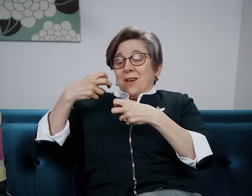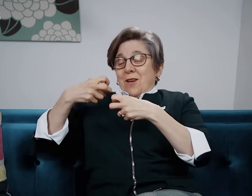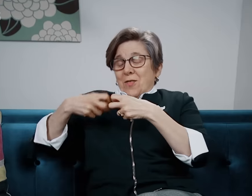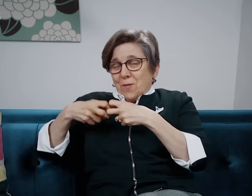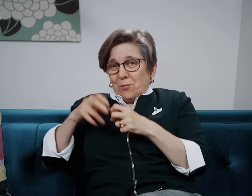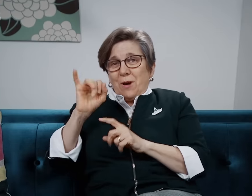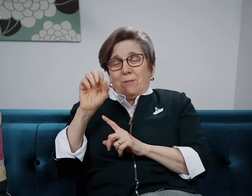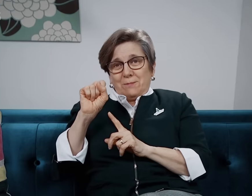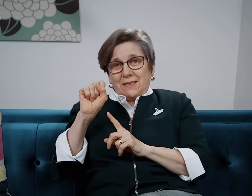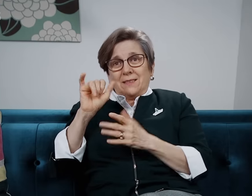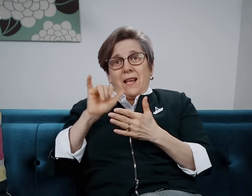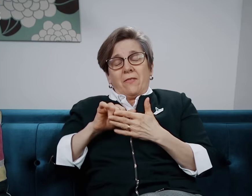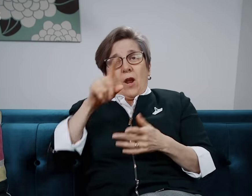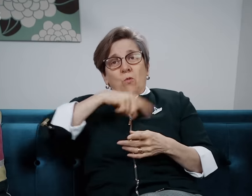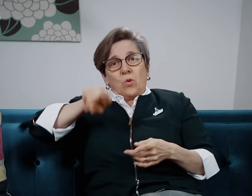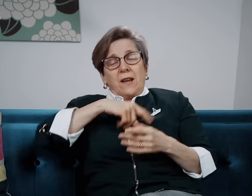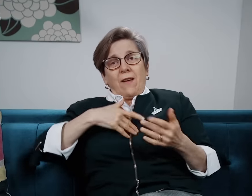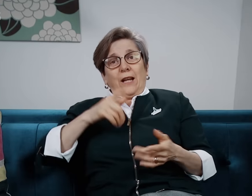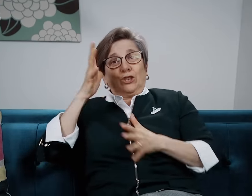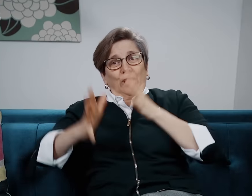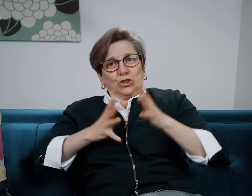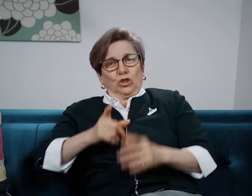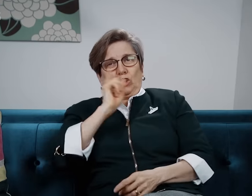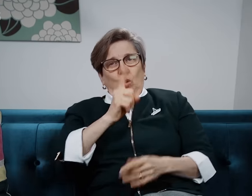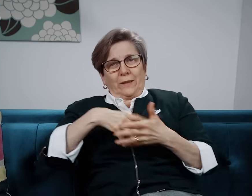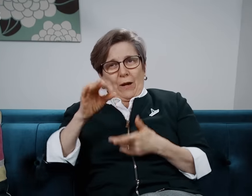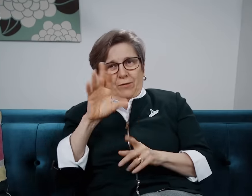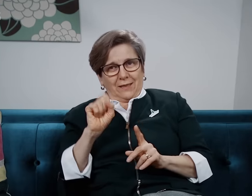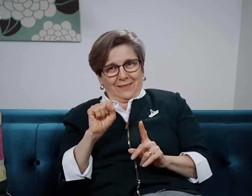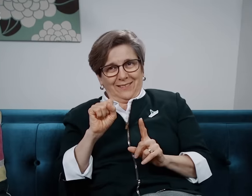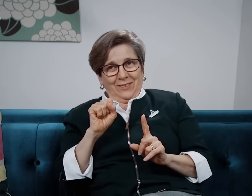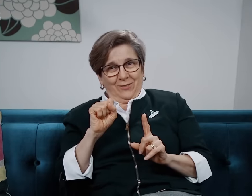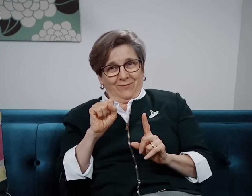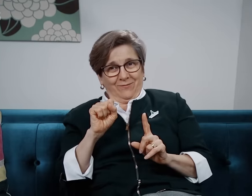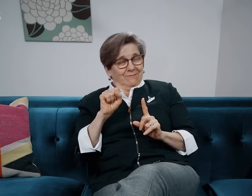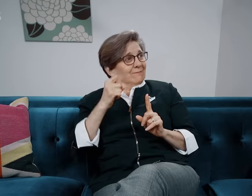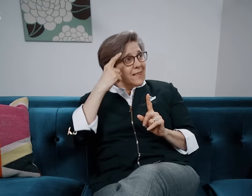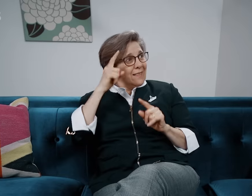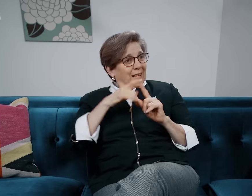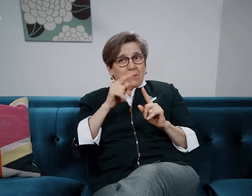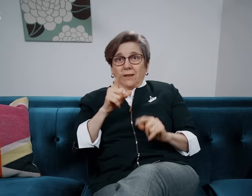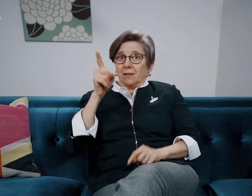But the problem is instead that we have had gesturing scolded out of us. I mean, think about it, right?